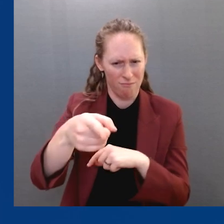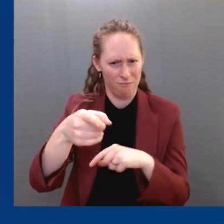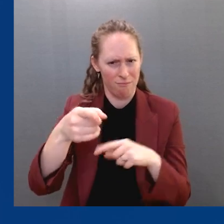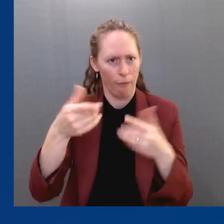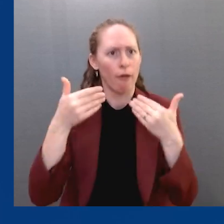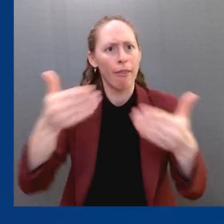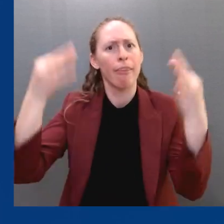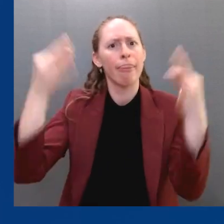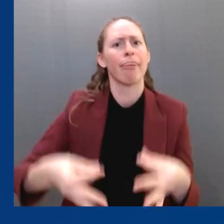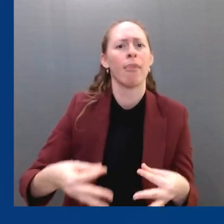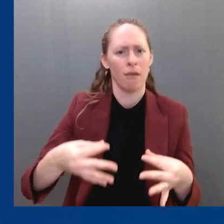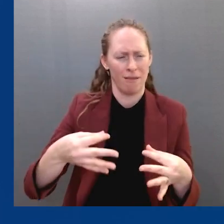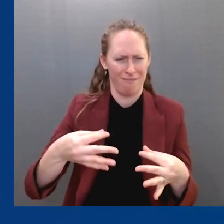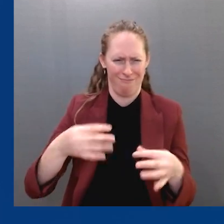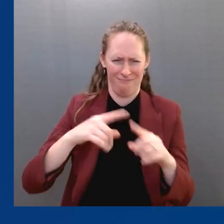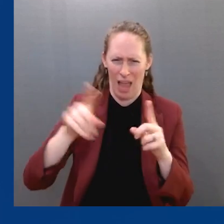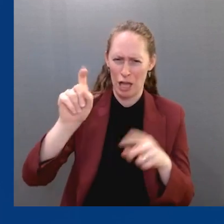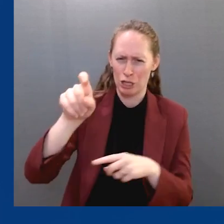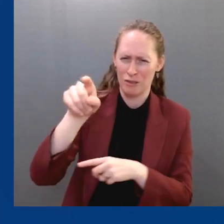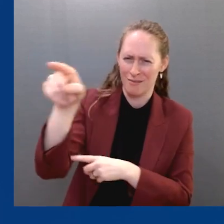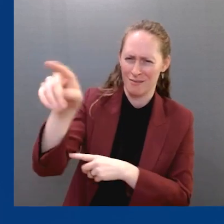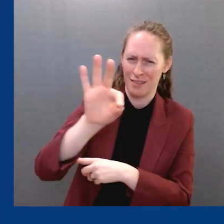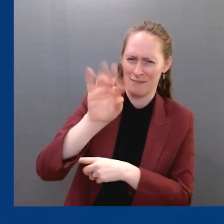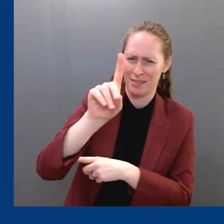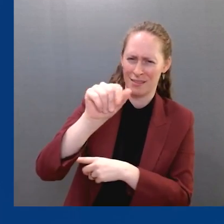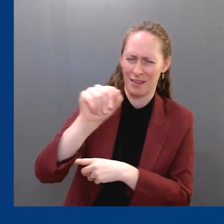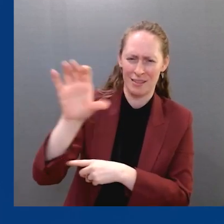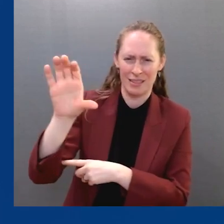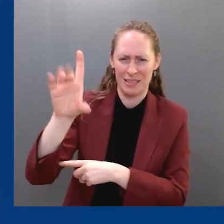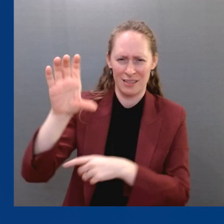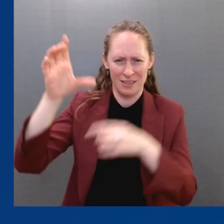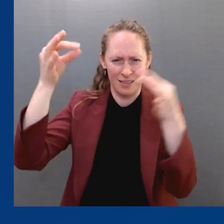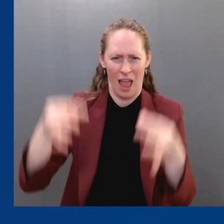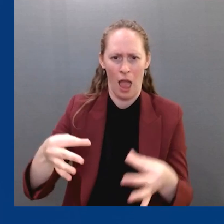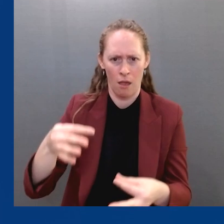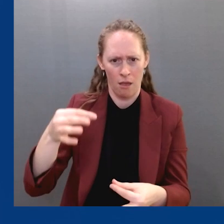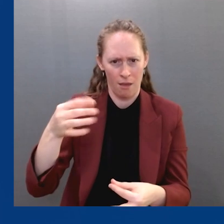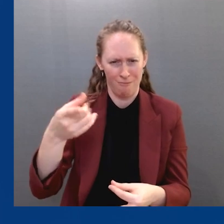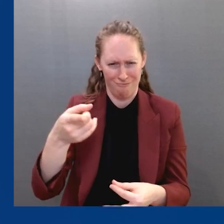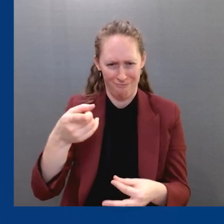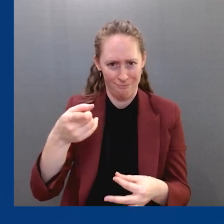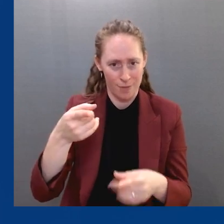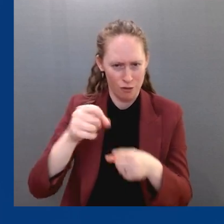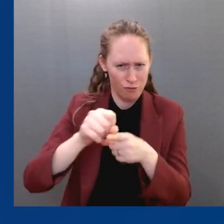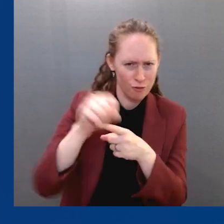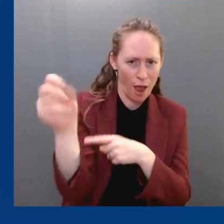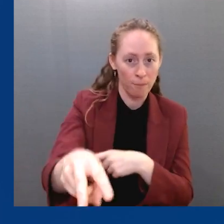that confidently when we don't know what the monthlong intervals are going to be